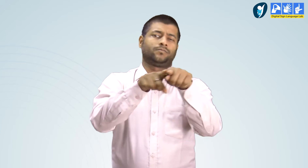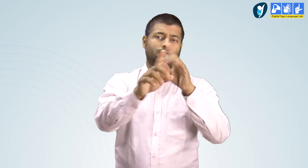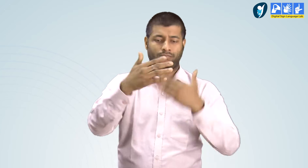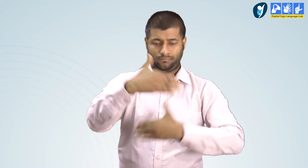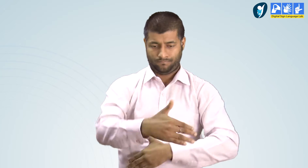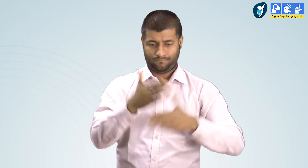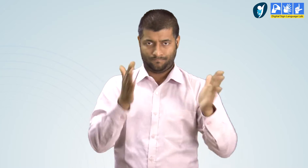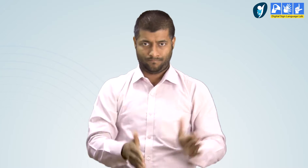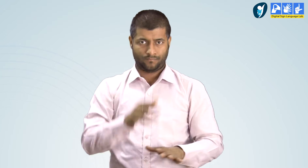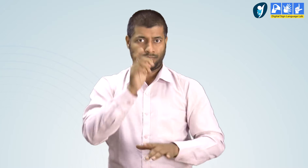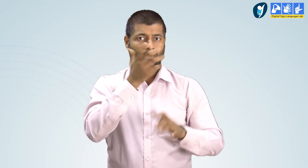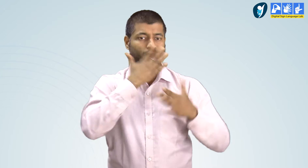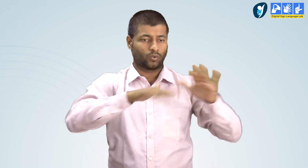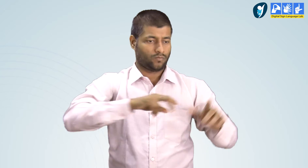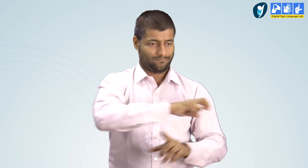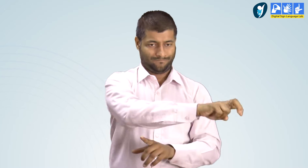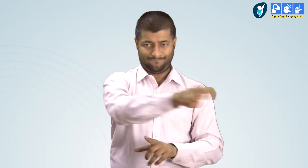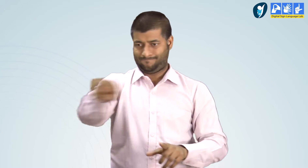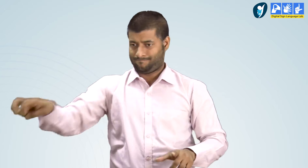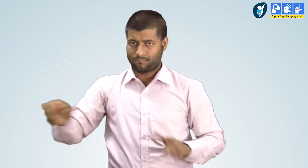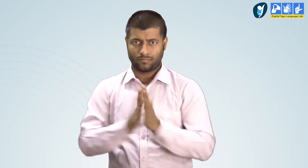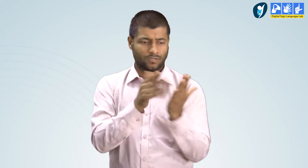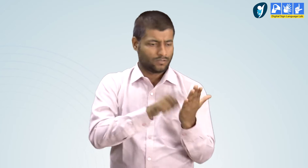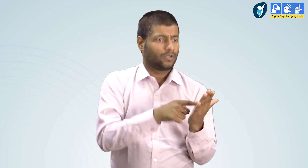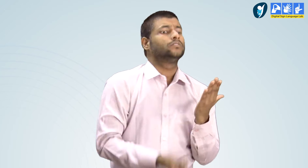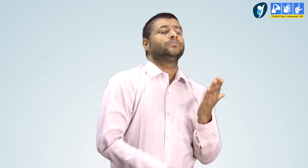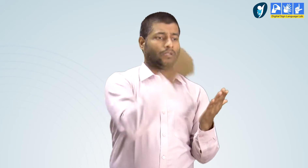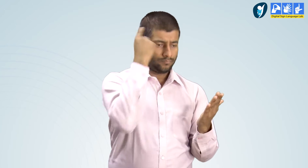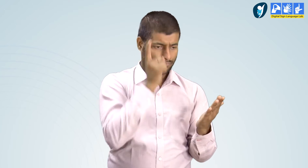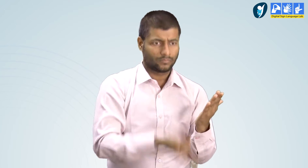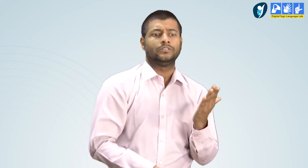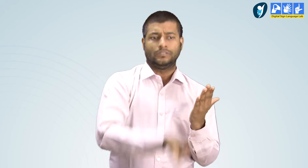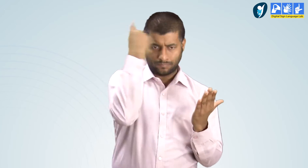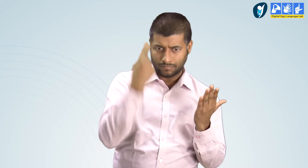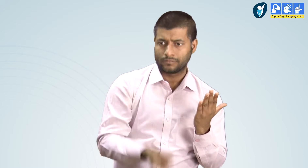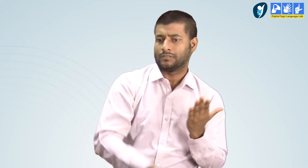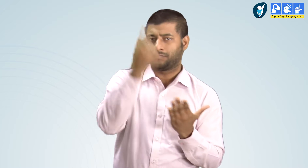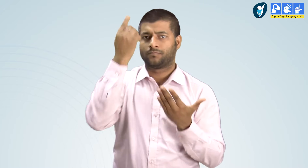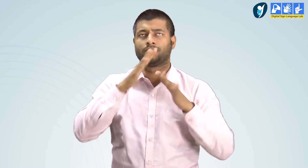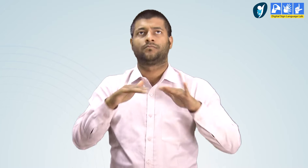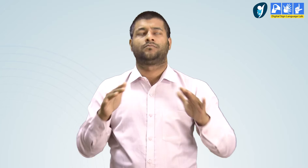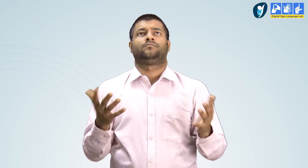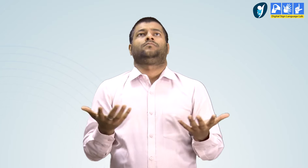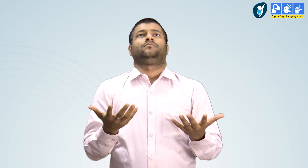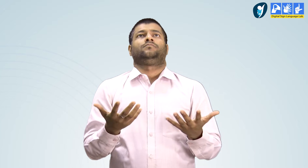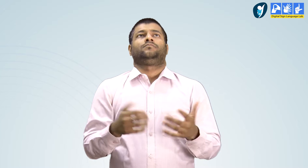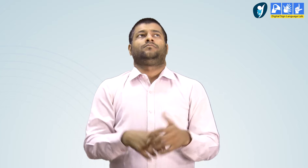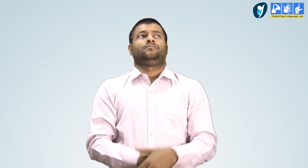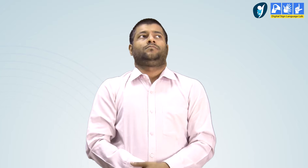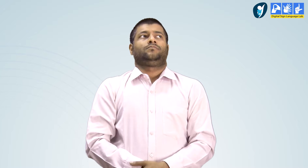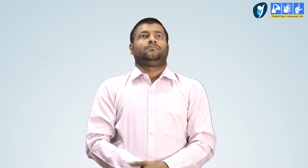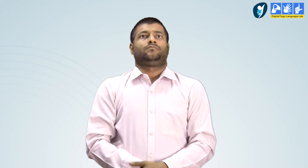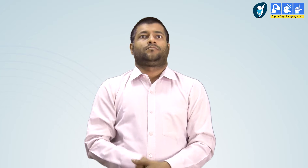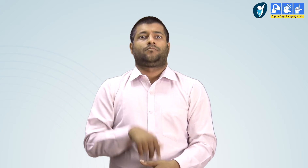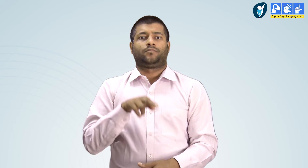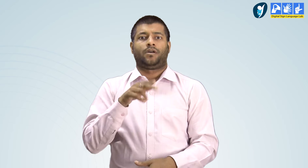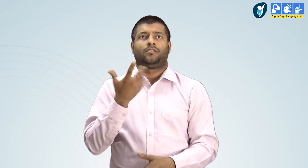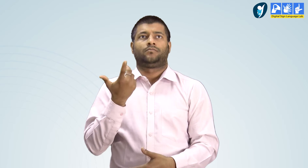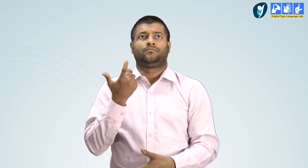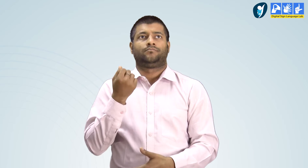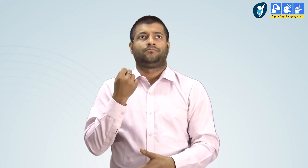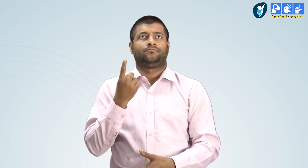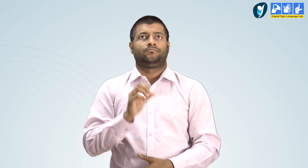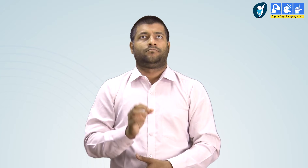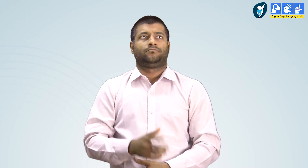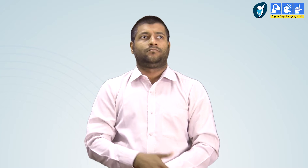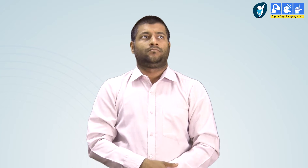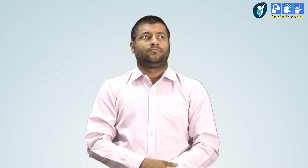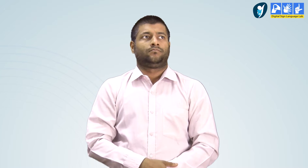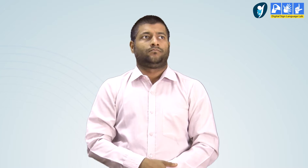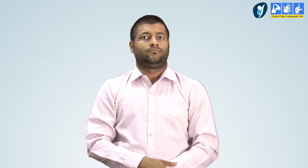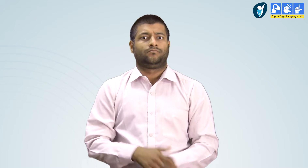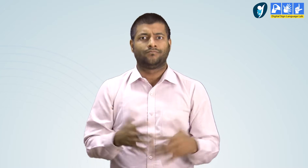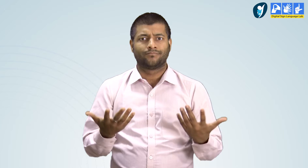For example, When the teacher scolds him while teaching. So he will not ask questions in the class.